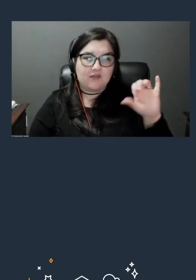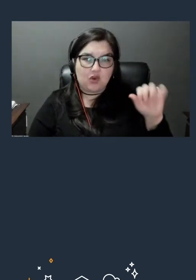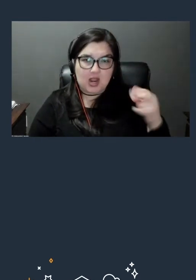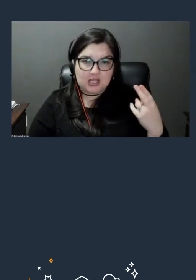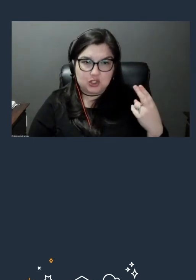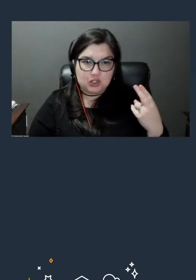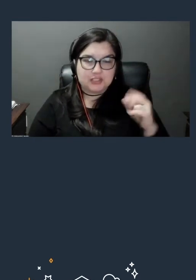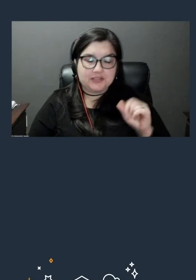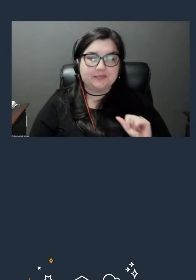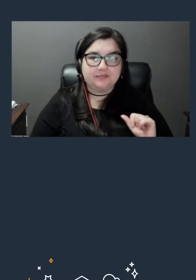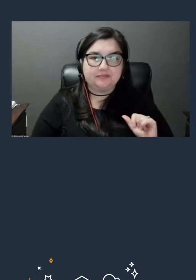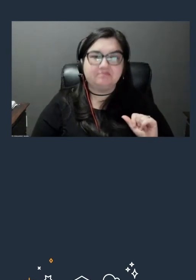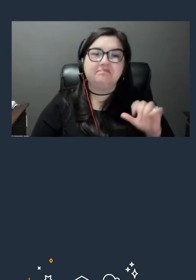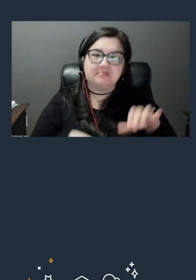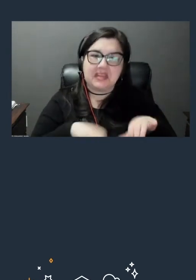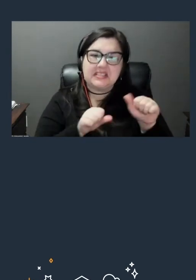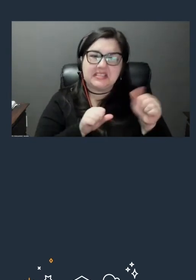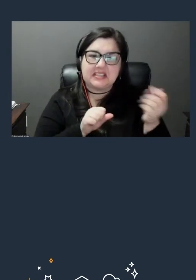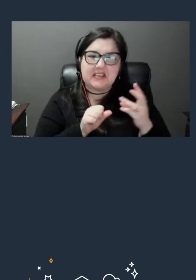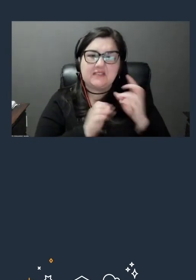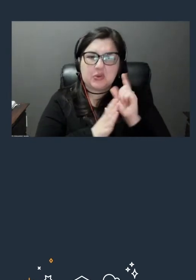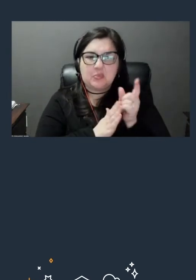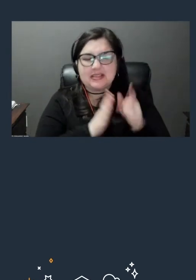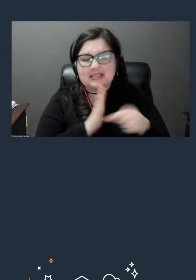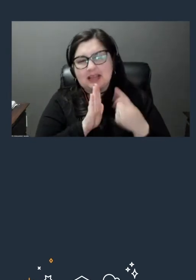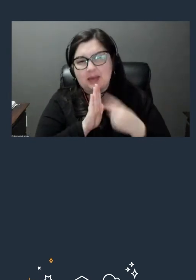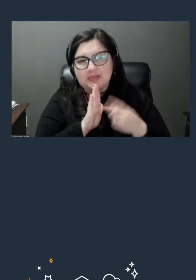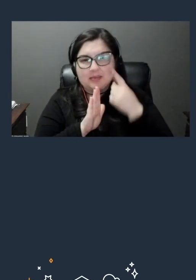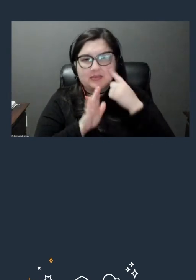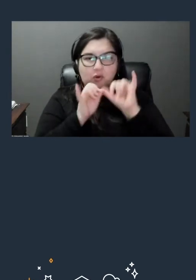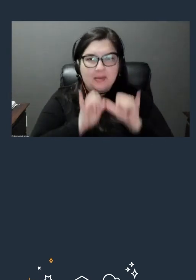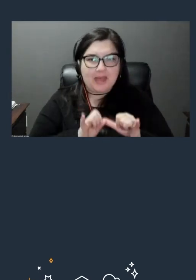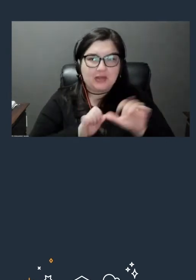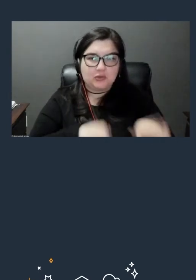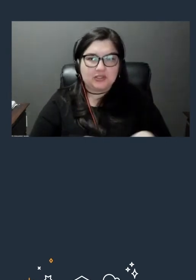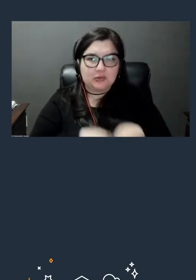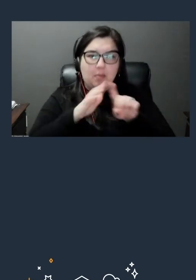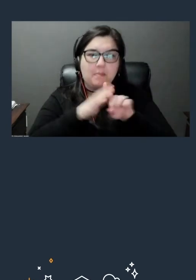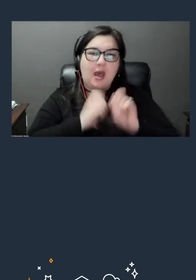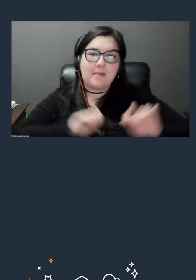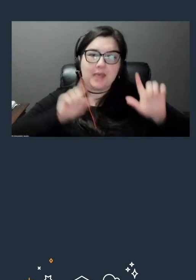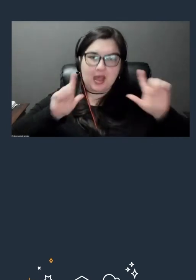It takes couple of minutes sometimes for these metrics to pop up. But the metrics that are gonna be shown here